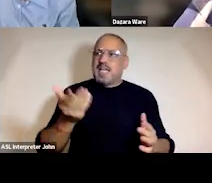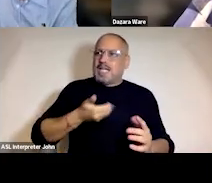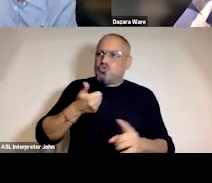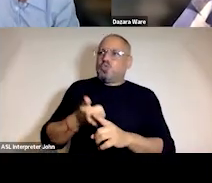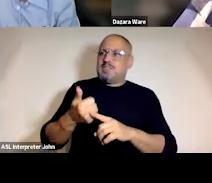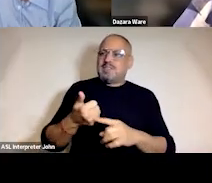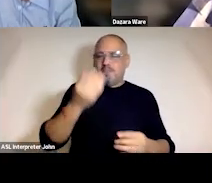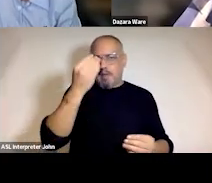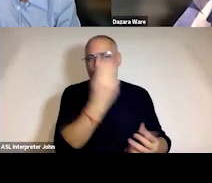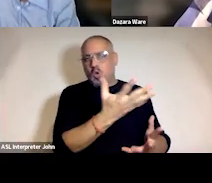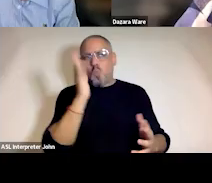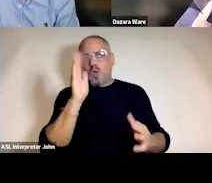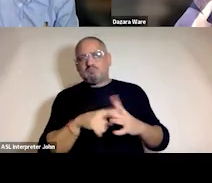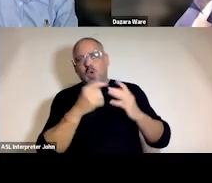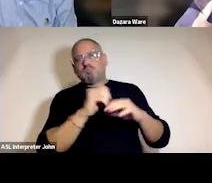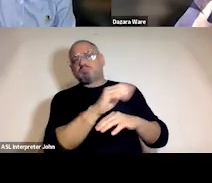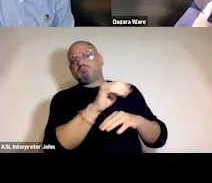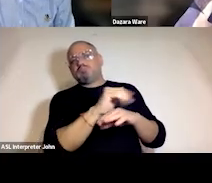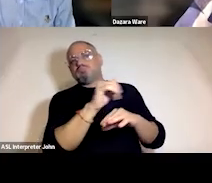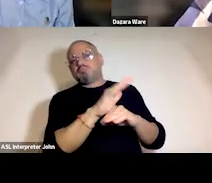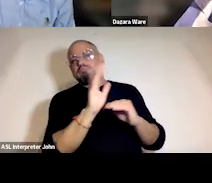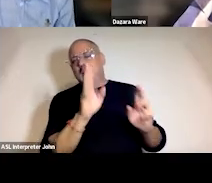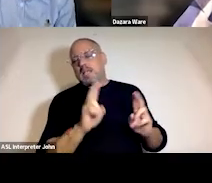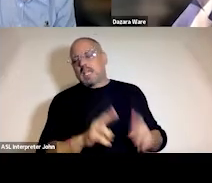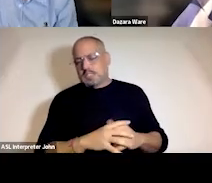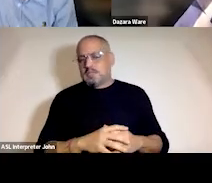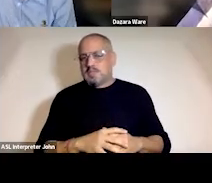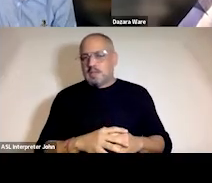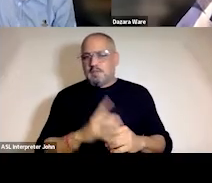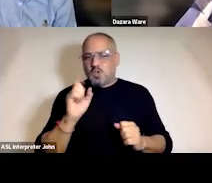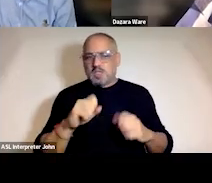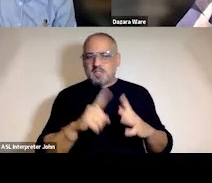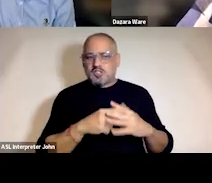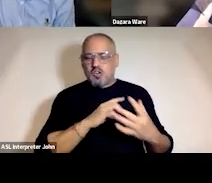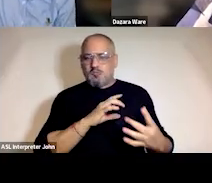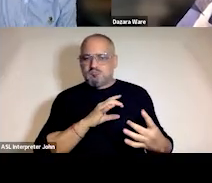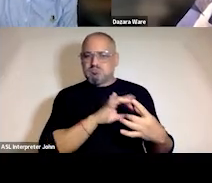and let them know you're going to start submitting applications." Just so that you can start building that relationship